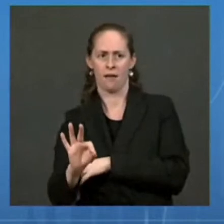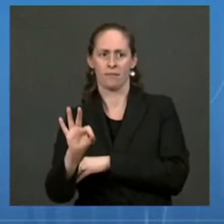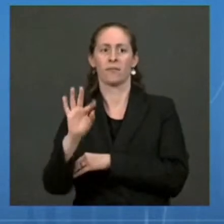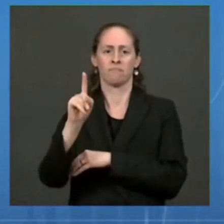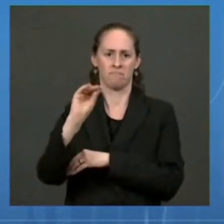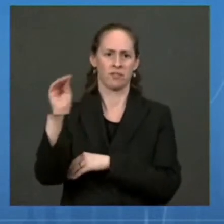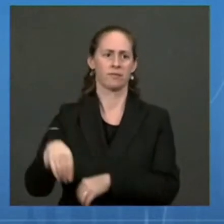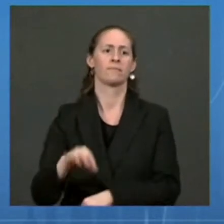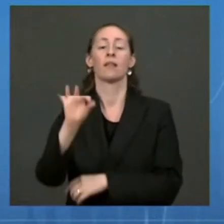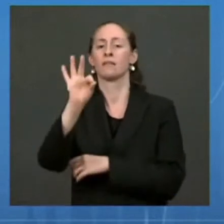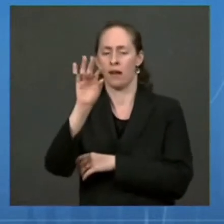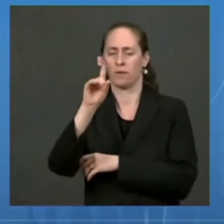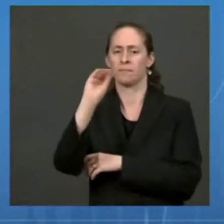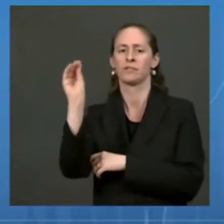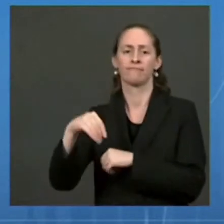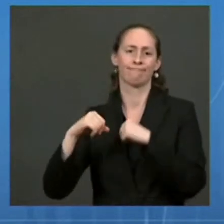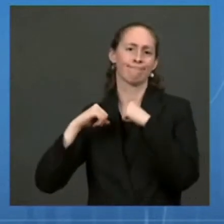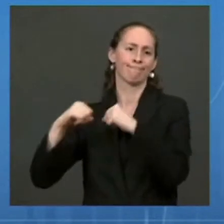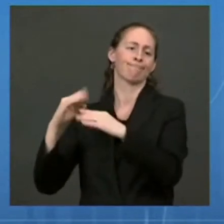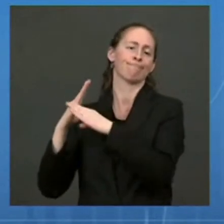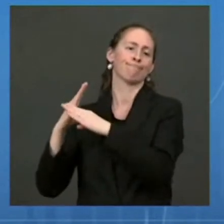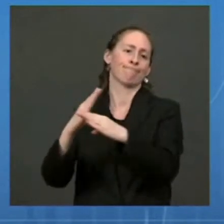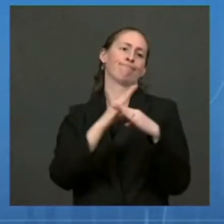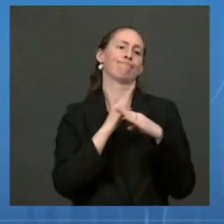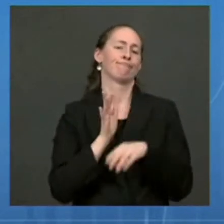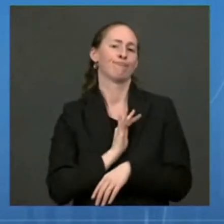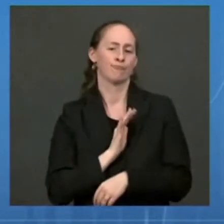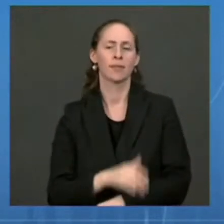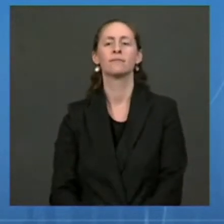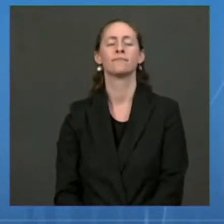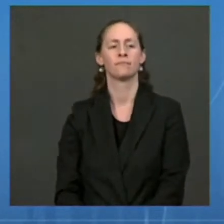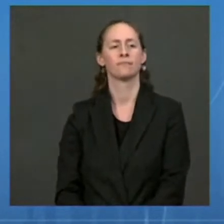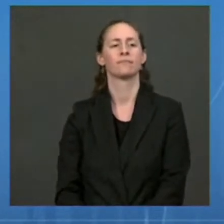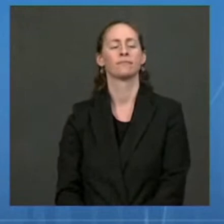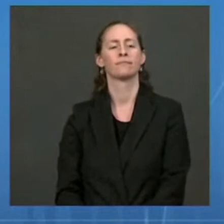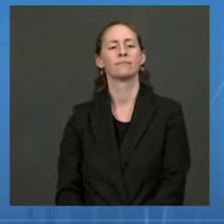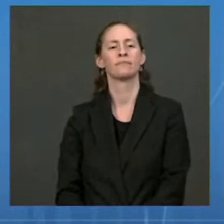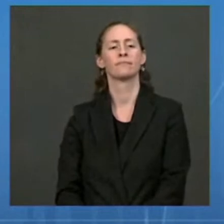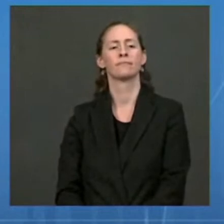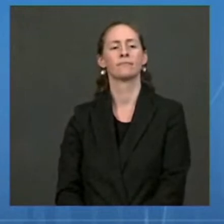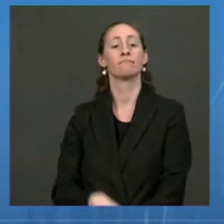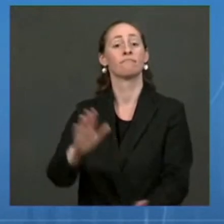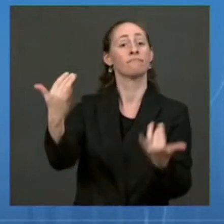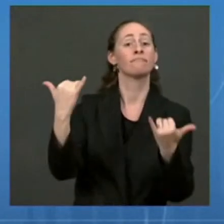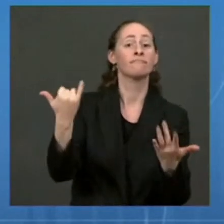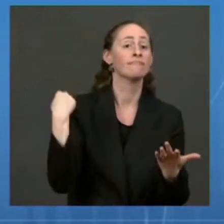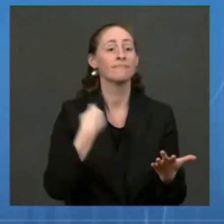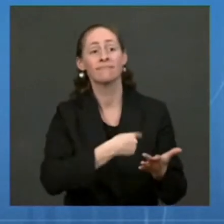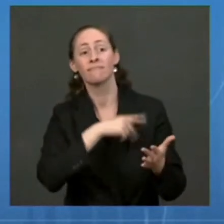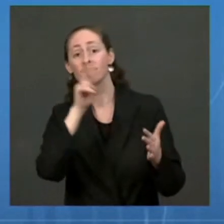TRIAL SHOWED THE VACCINE EFFICACY RATE OF NEARLY 91% AND PRESENTING AND PREVENTING COVID-